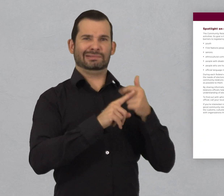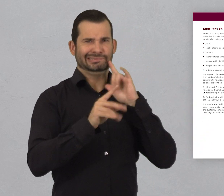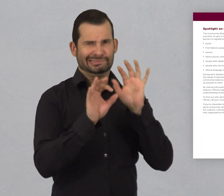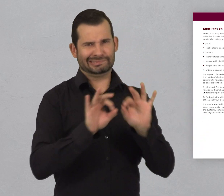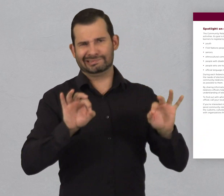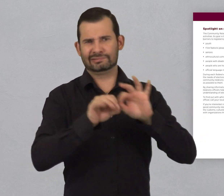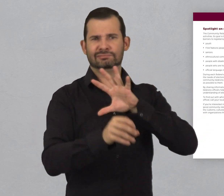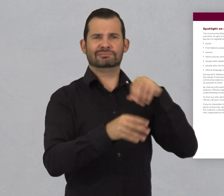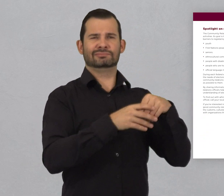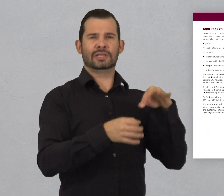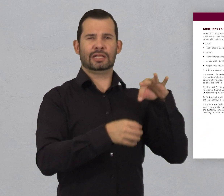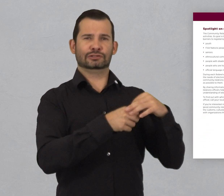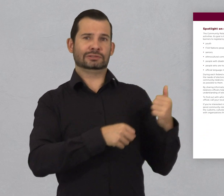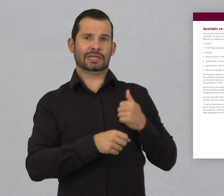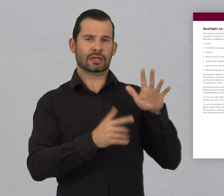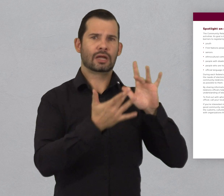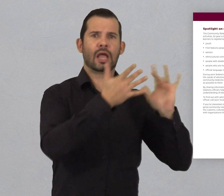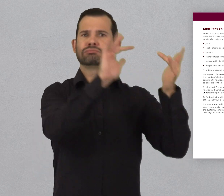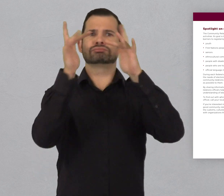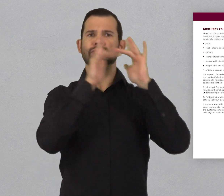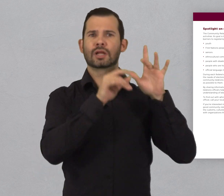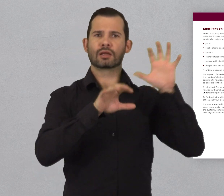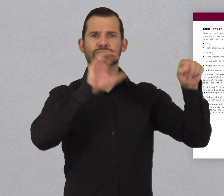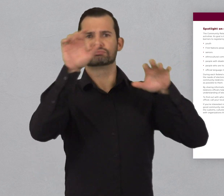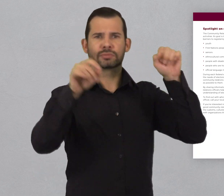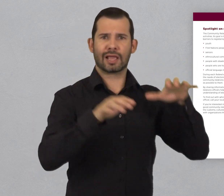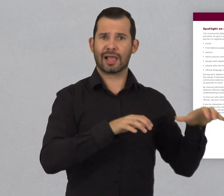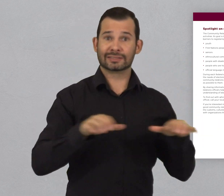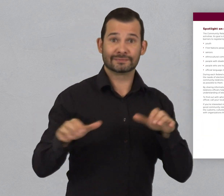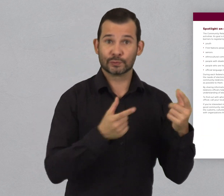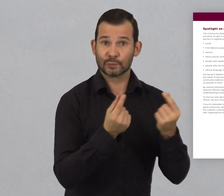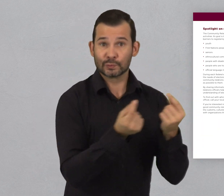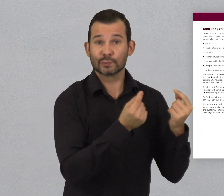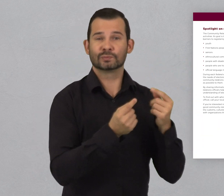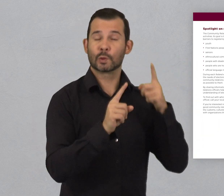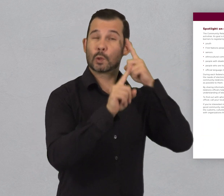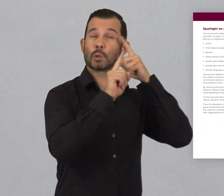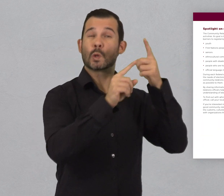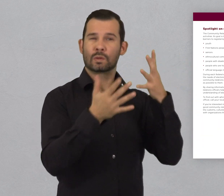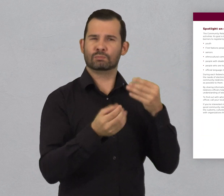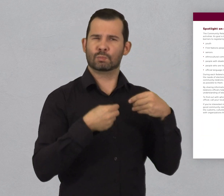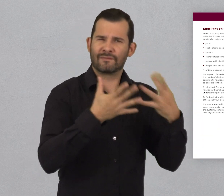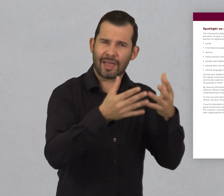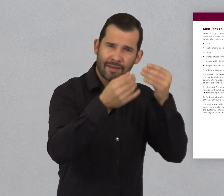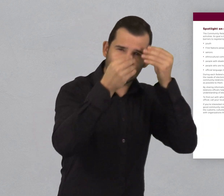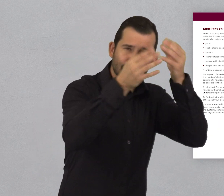part of Elections Canada’s outreach activities. Its goal is to provide information to assist